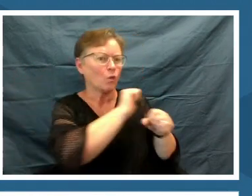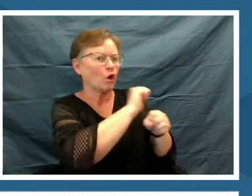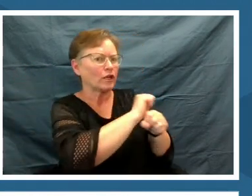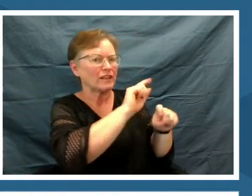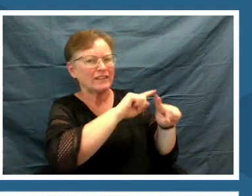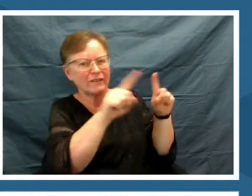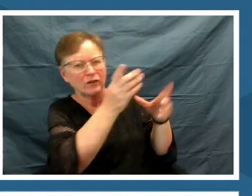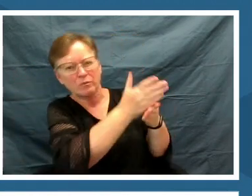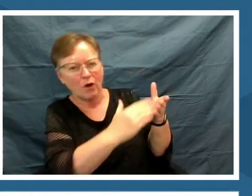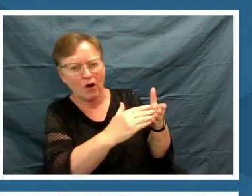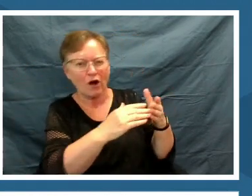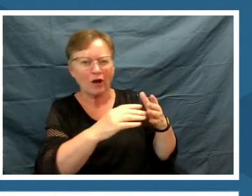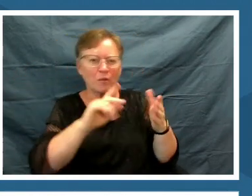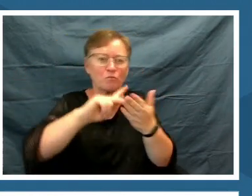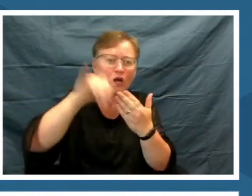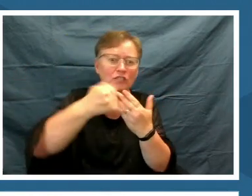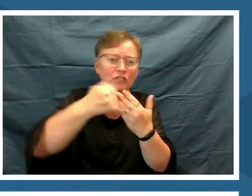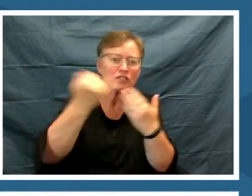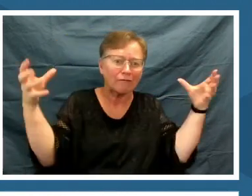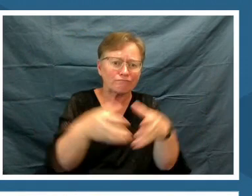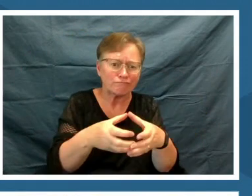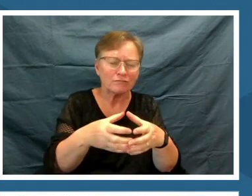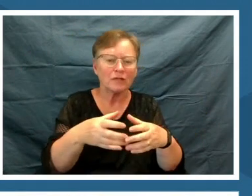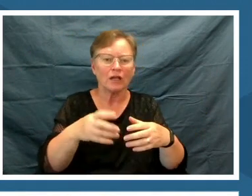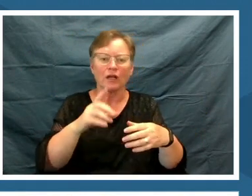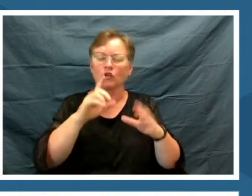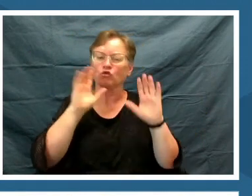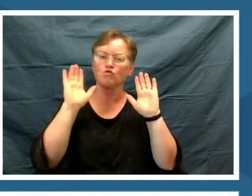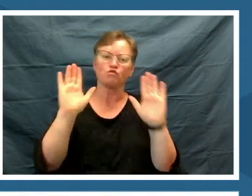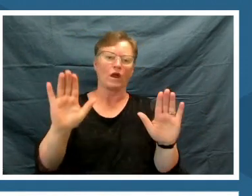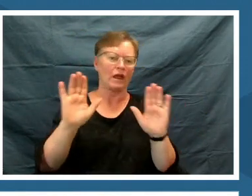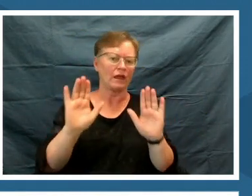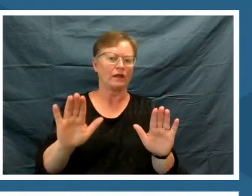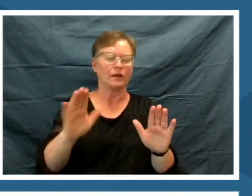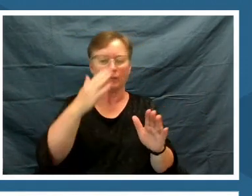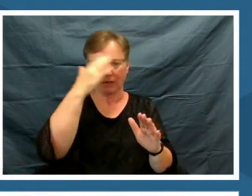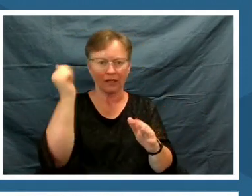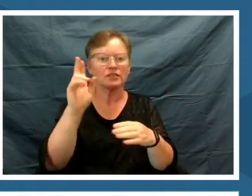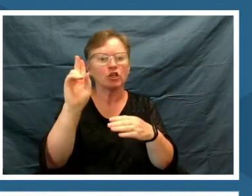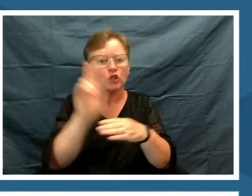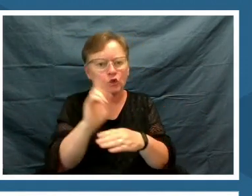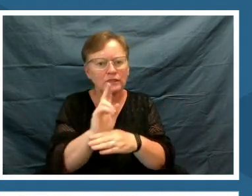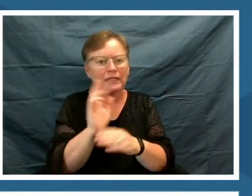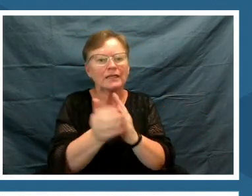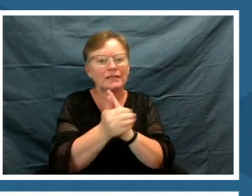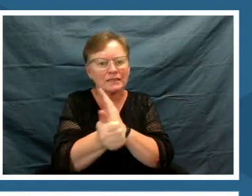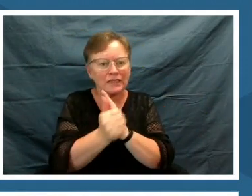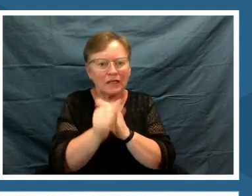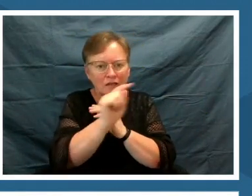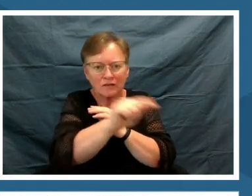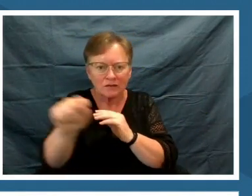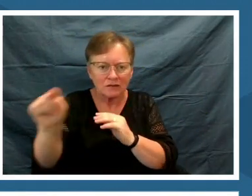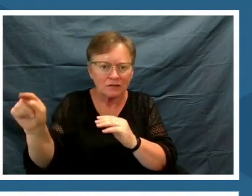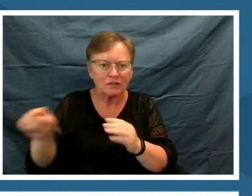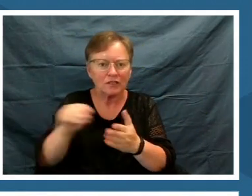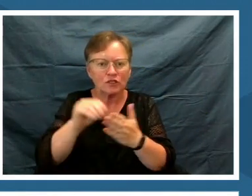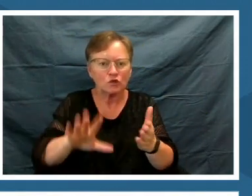because it's actually then using the skills that the kids have and it's um